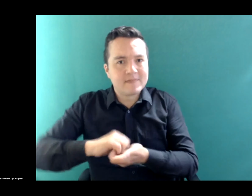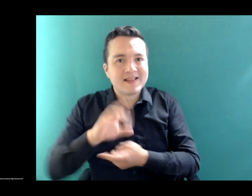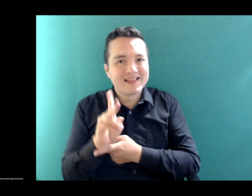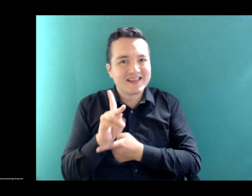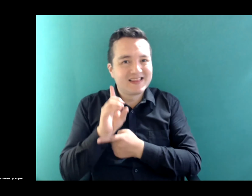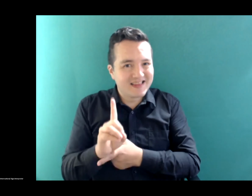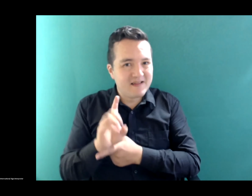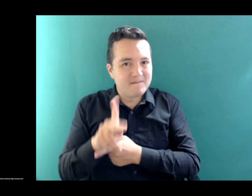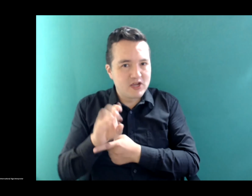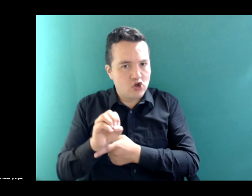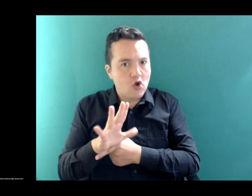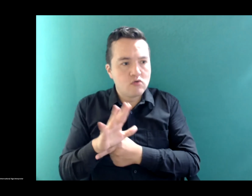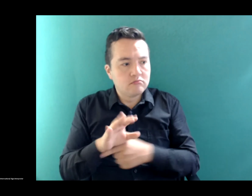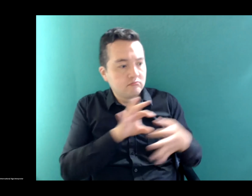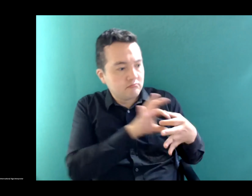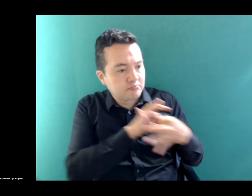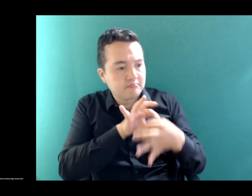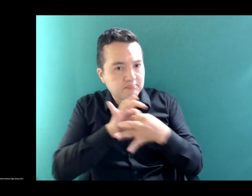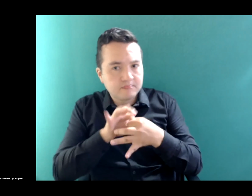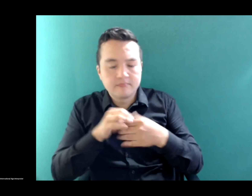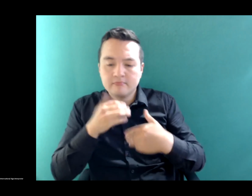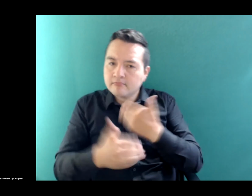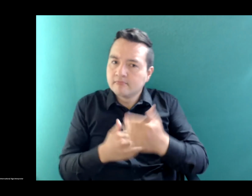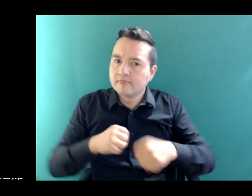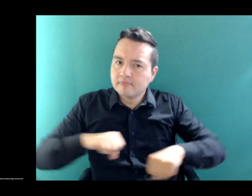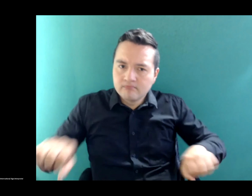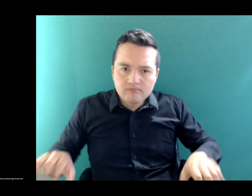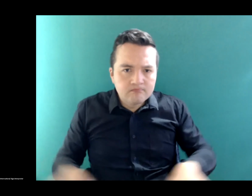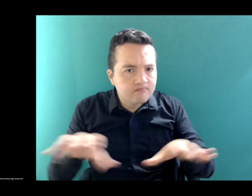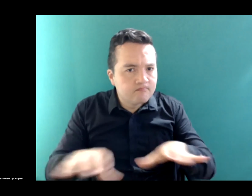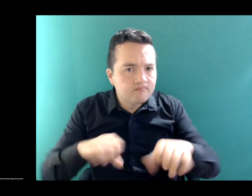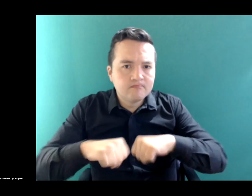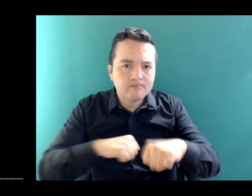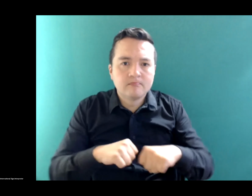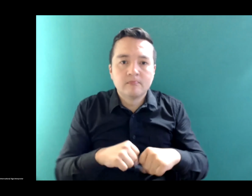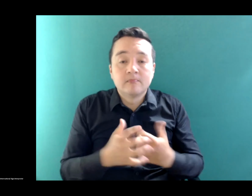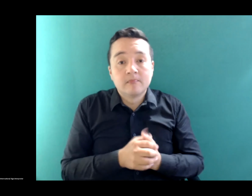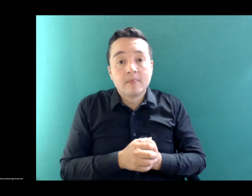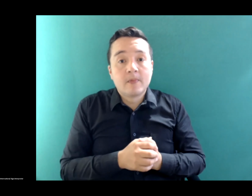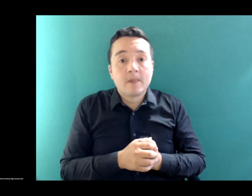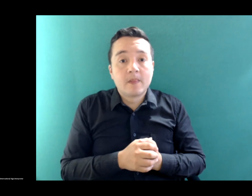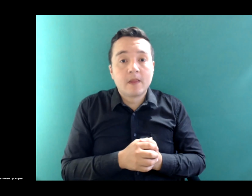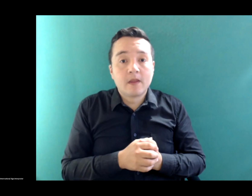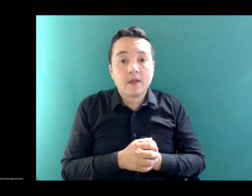We signed the Marrakesh treaty so we are not coming from zero.